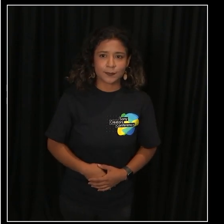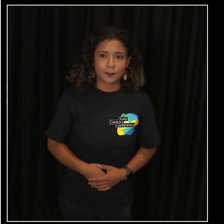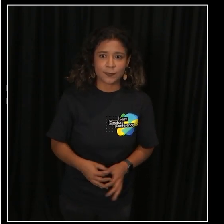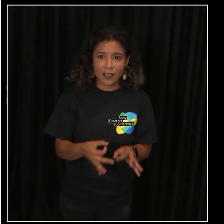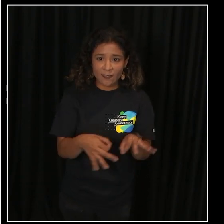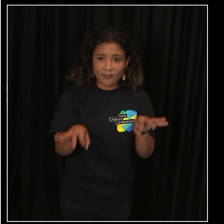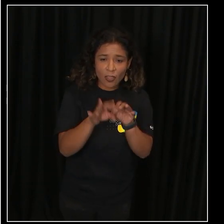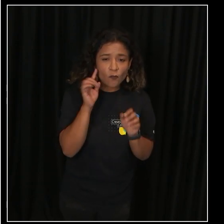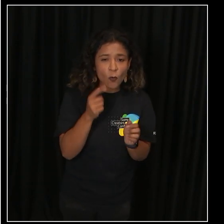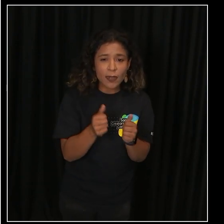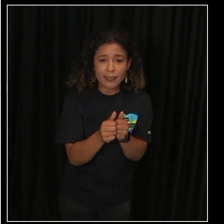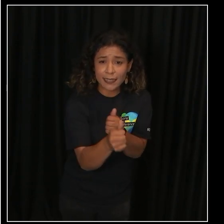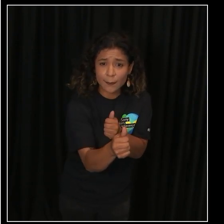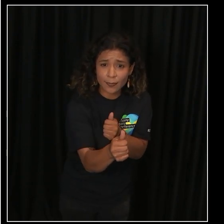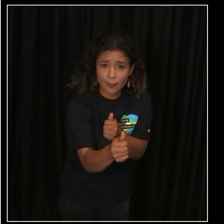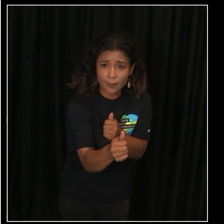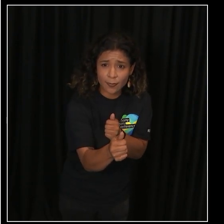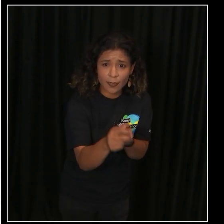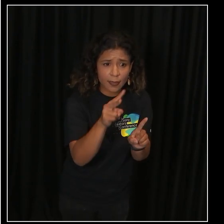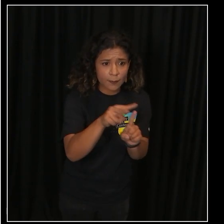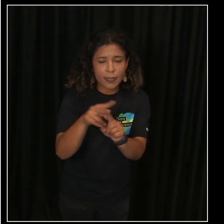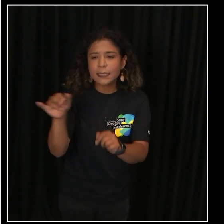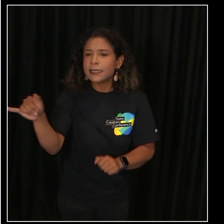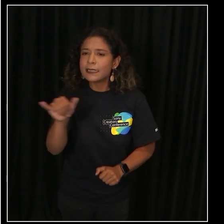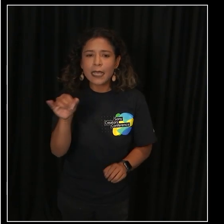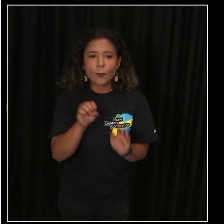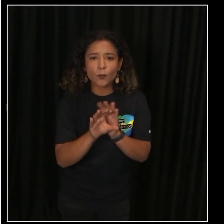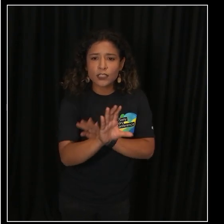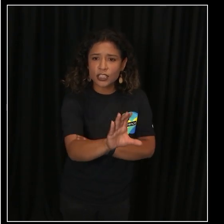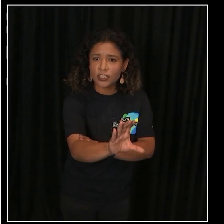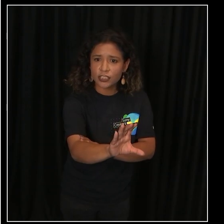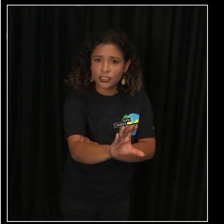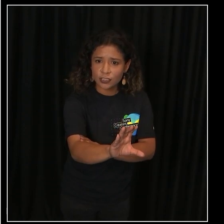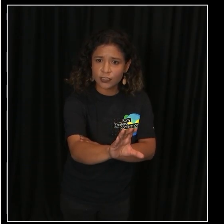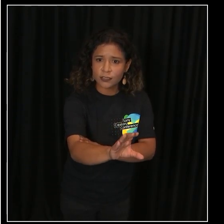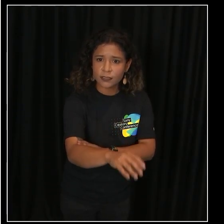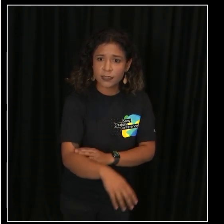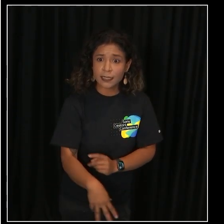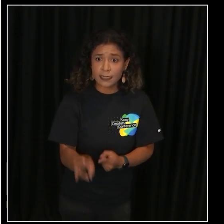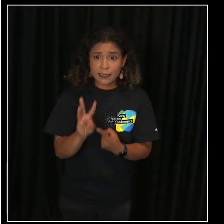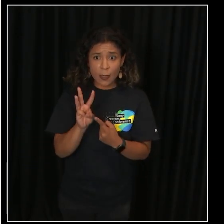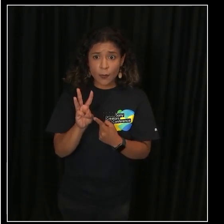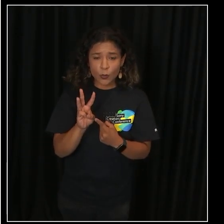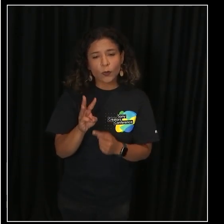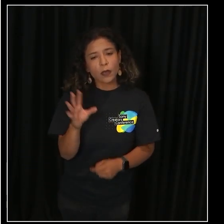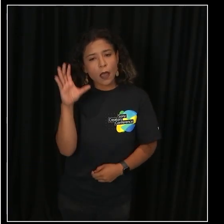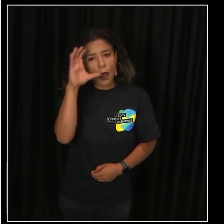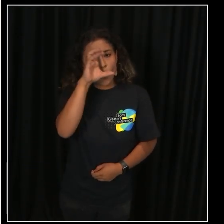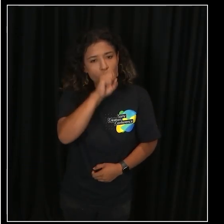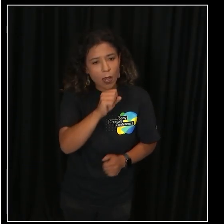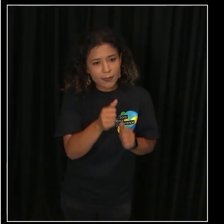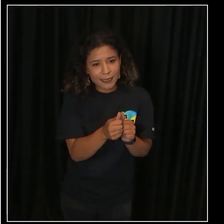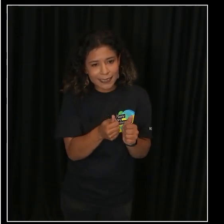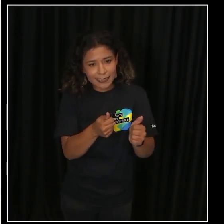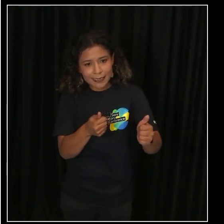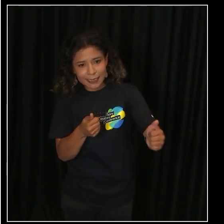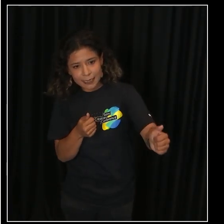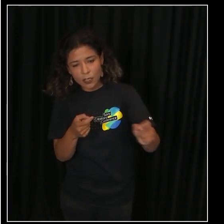are also applying the exact same projection that divide by w, w being approximately the distance from the camera plane.